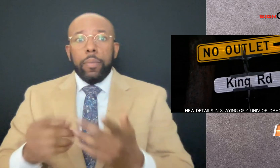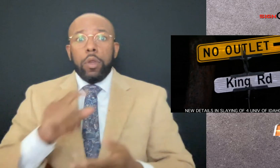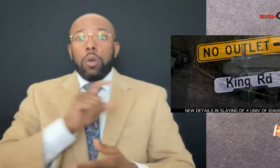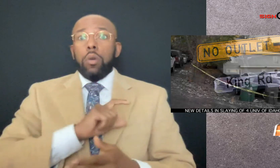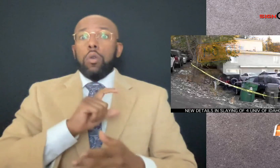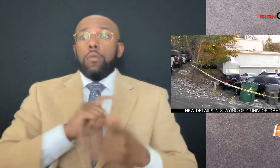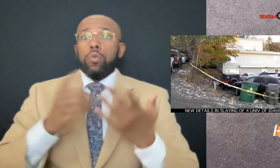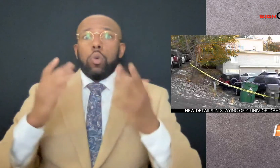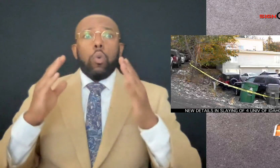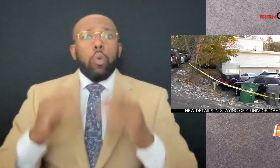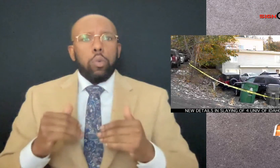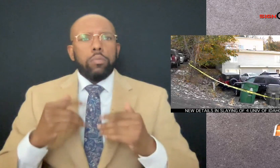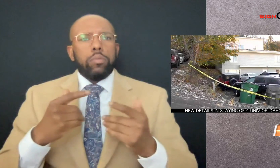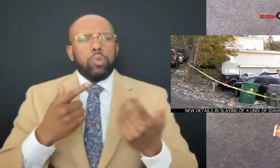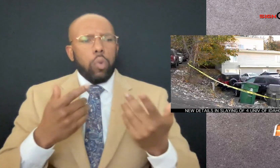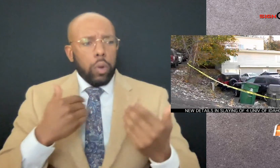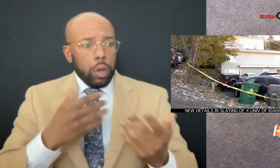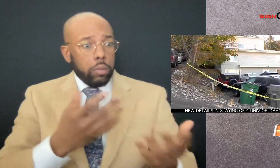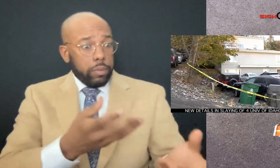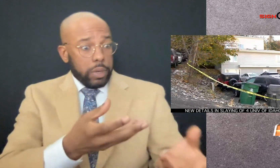Police hope that leads to more answers.